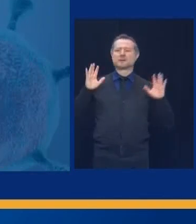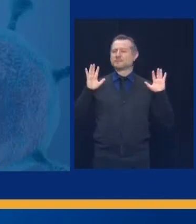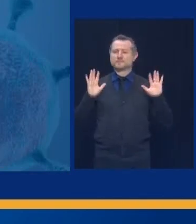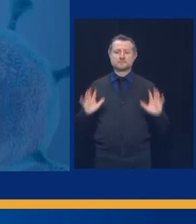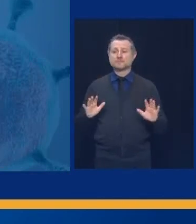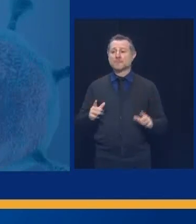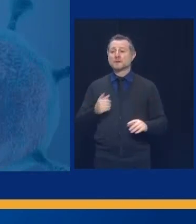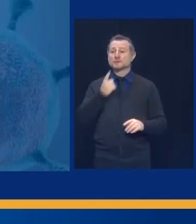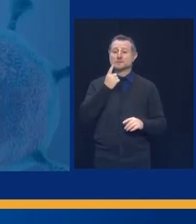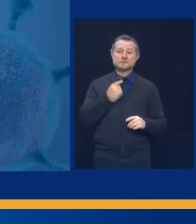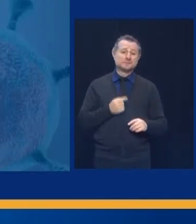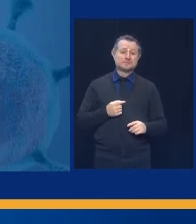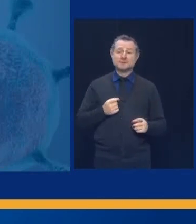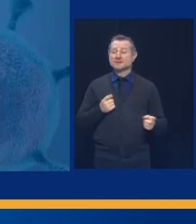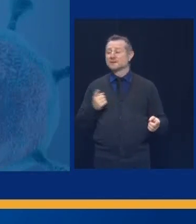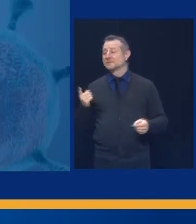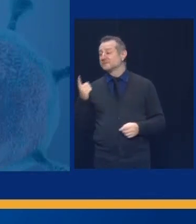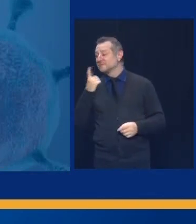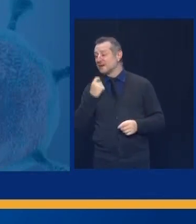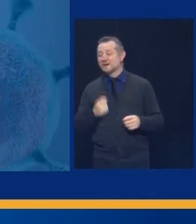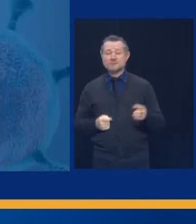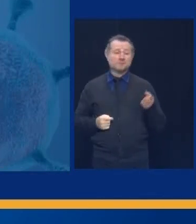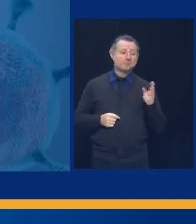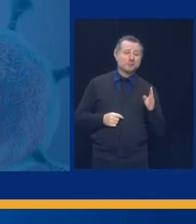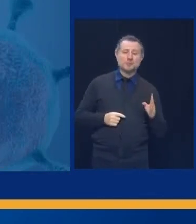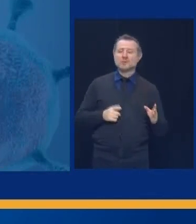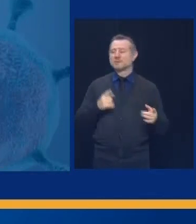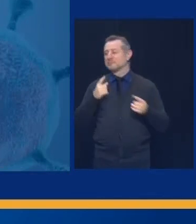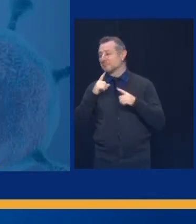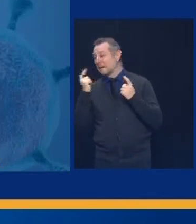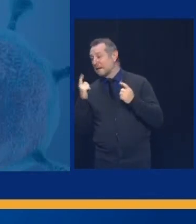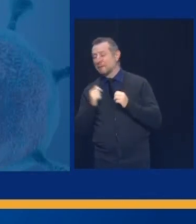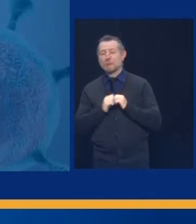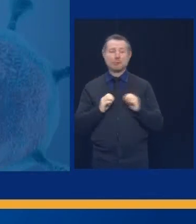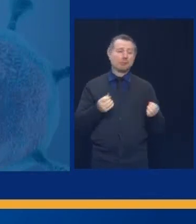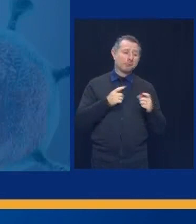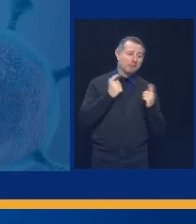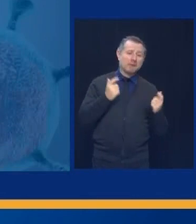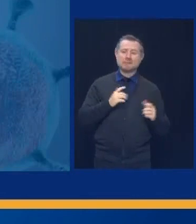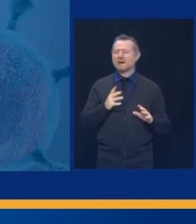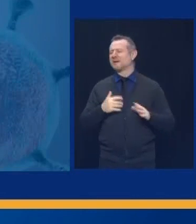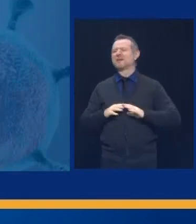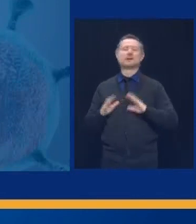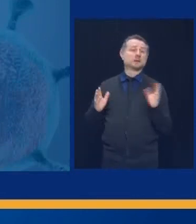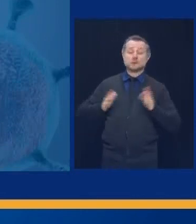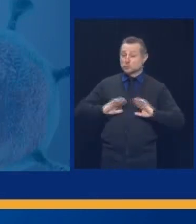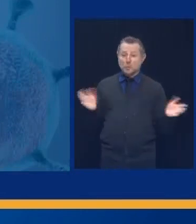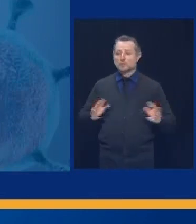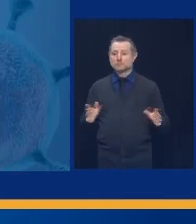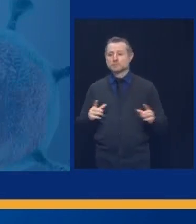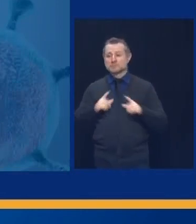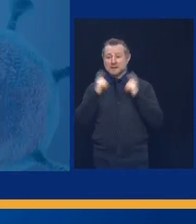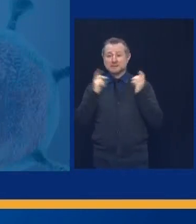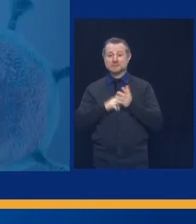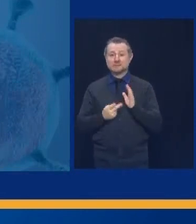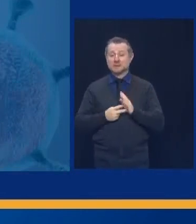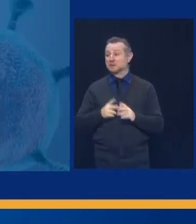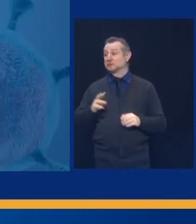GOOD, WHO'S BAD. IT'S NOT A QUESTION OF REPUBLICAN VERSUS DEMOCRAT. IT'S NOT A QUESTION OF RED VERSUS BLUE.